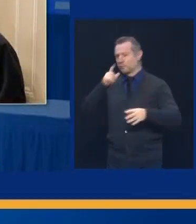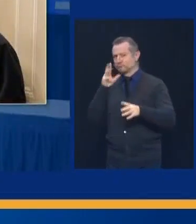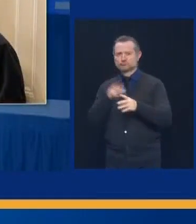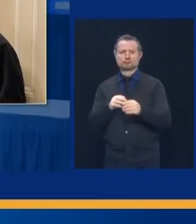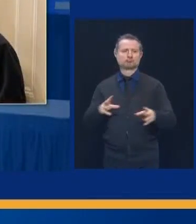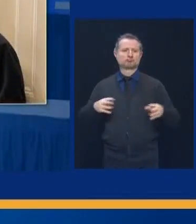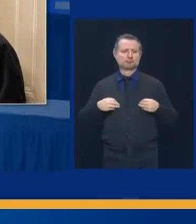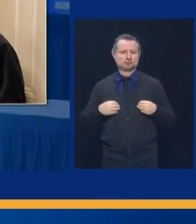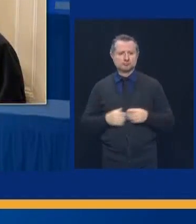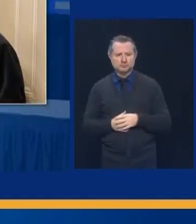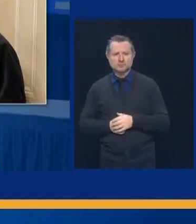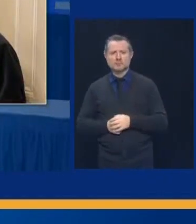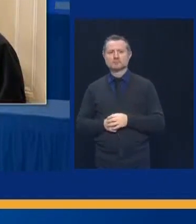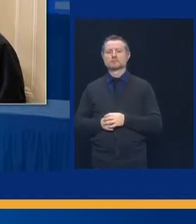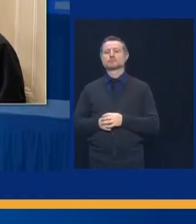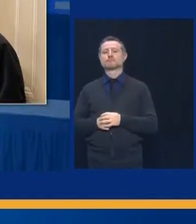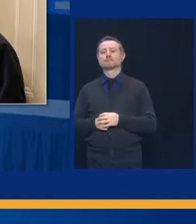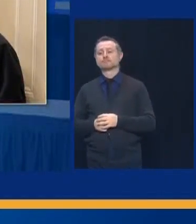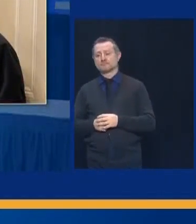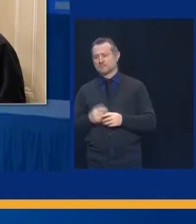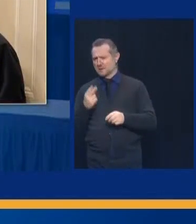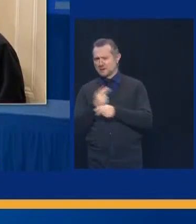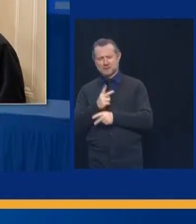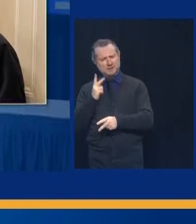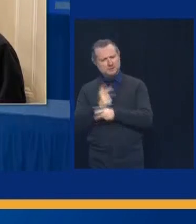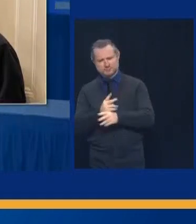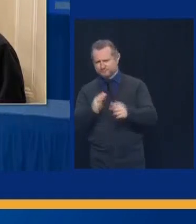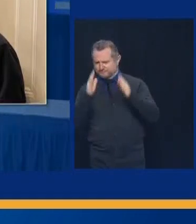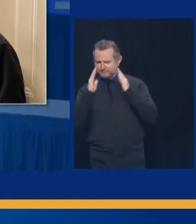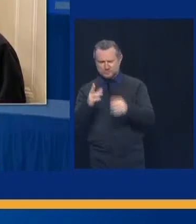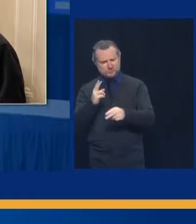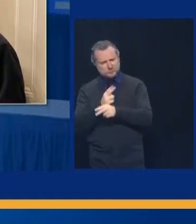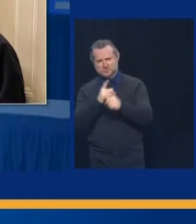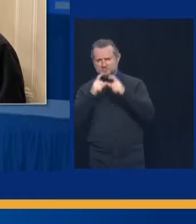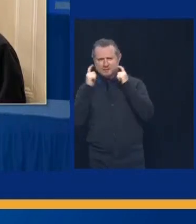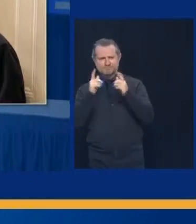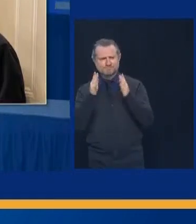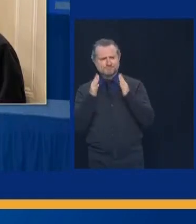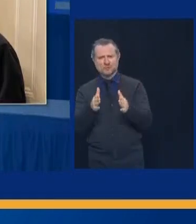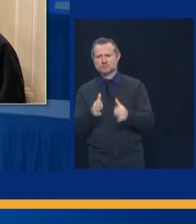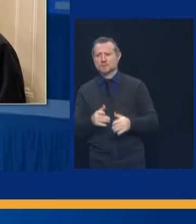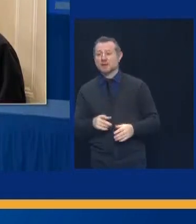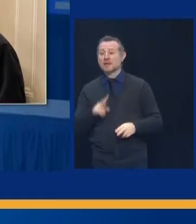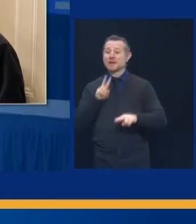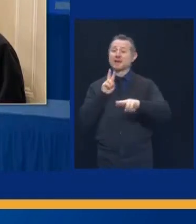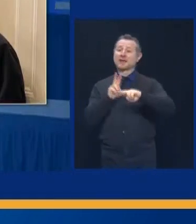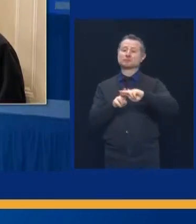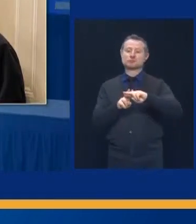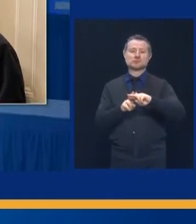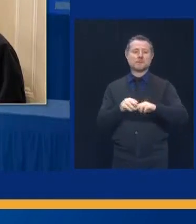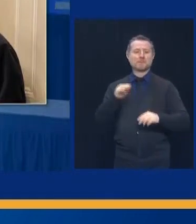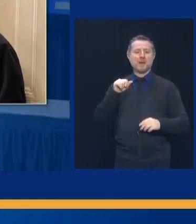SHE'S DONE A GREAT, GREAT JOB. SO= THE DESIGNERS WHO REALLY STEPPED UP TO DO THIS, TO KEEP MASKING